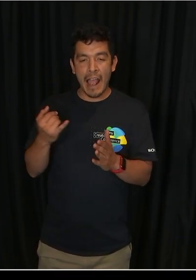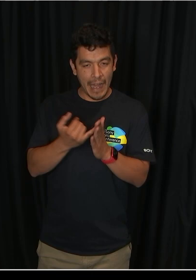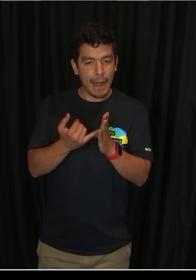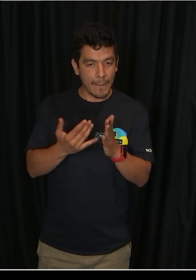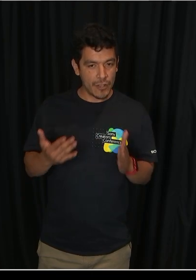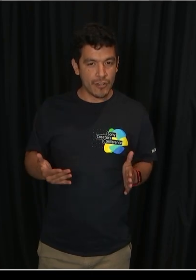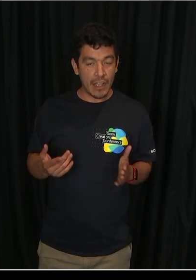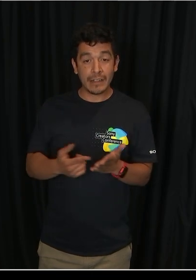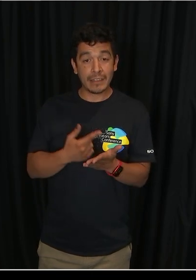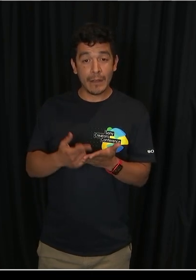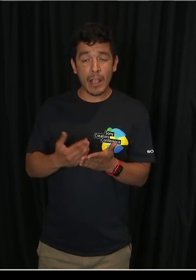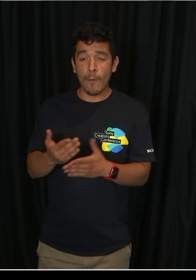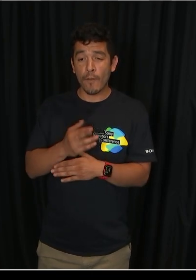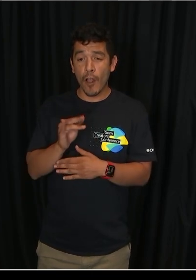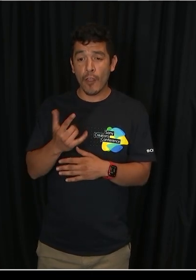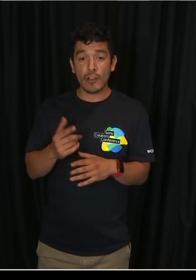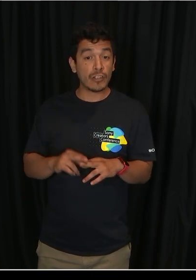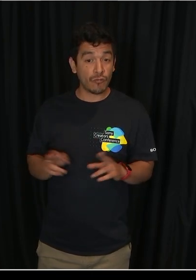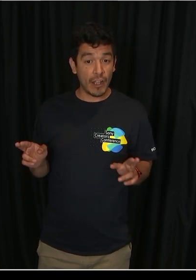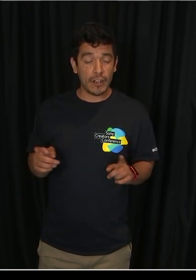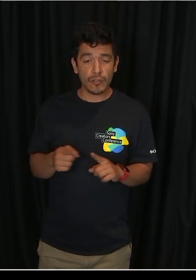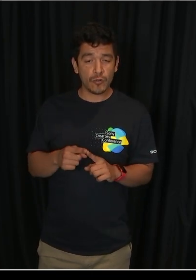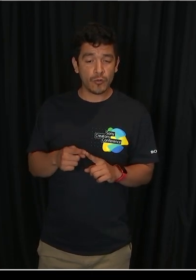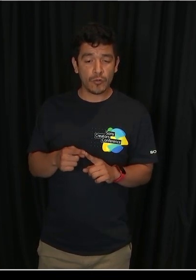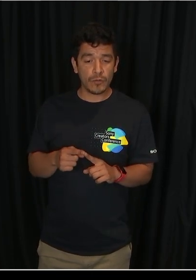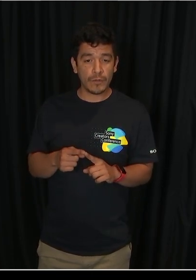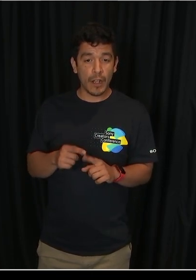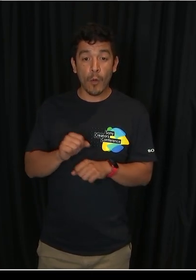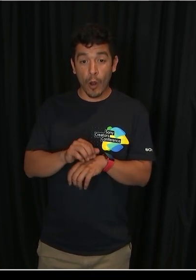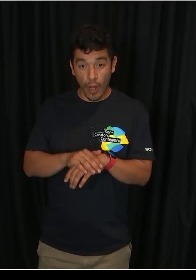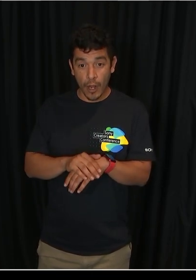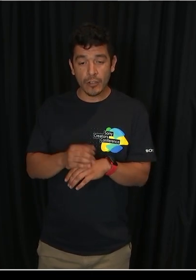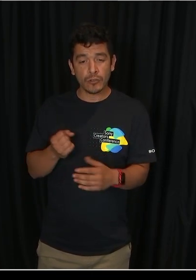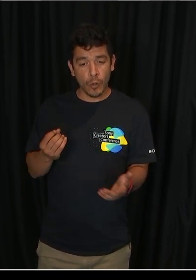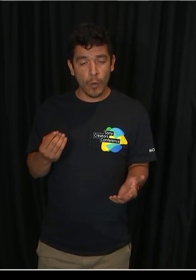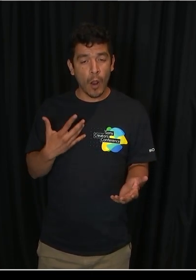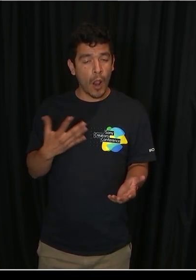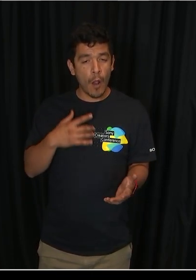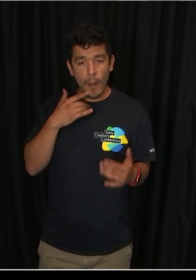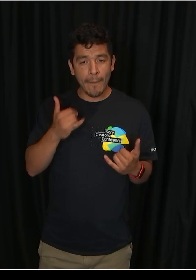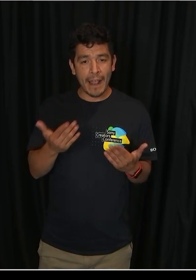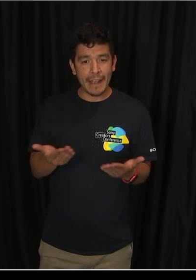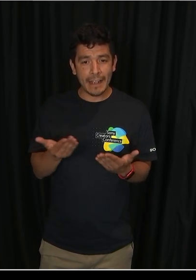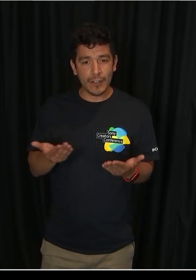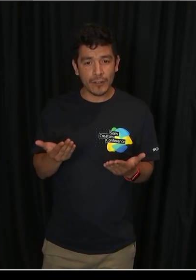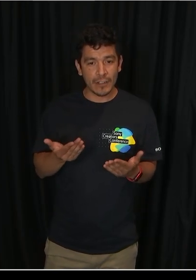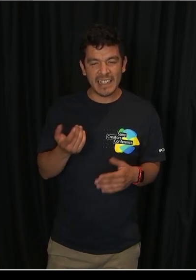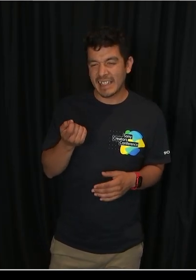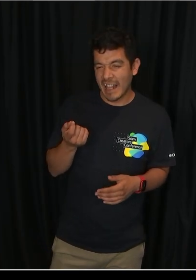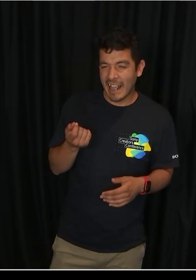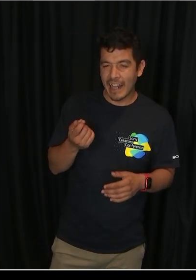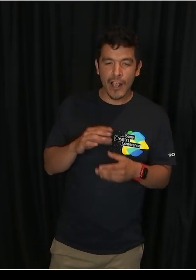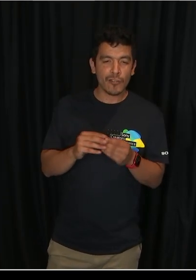sometimes before the rig is even ready to work on. So what I'll play here is a little storyboard clip.